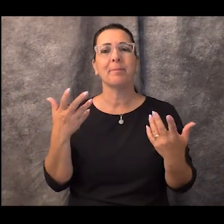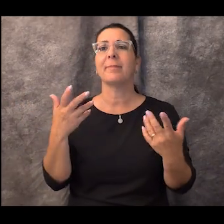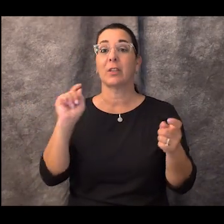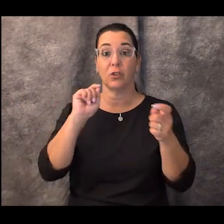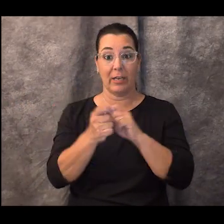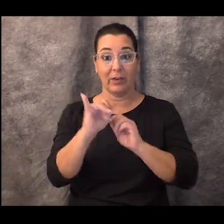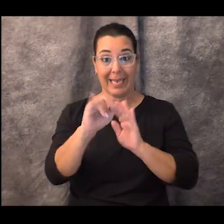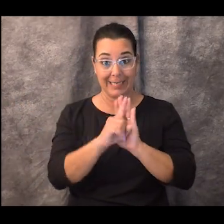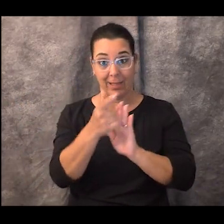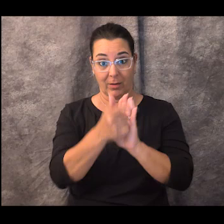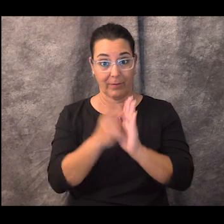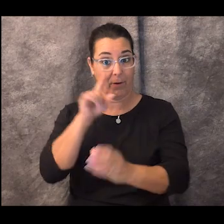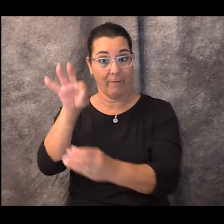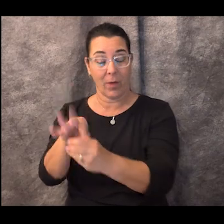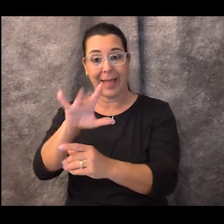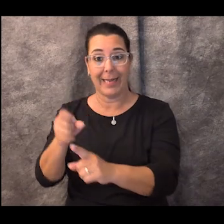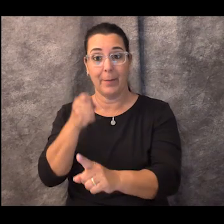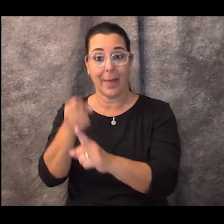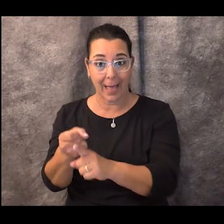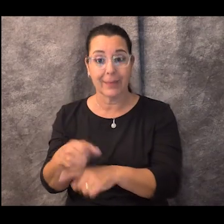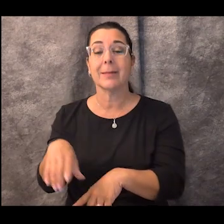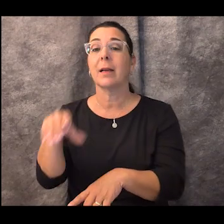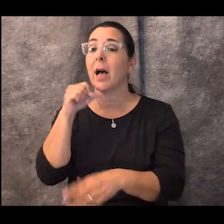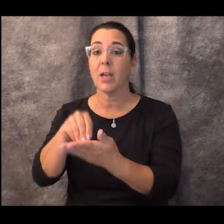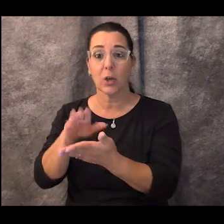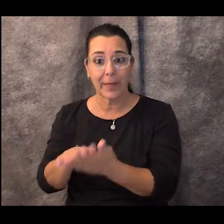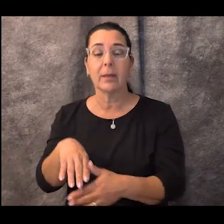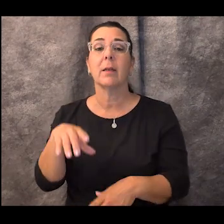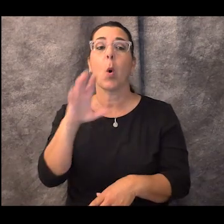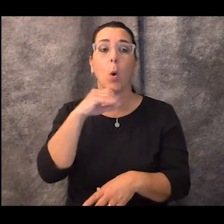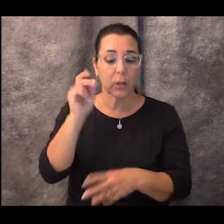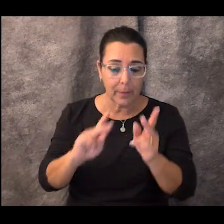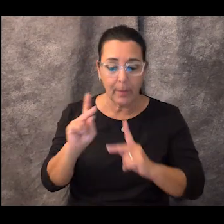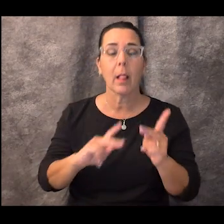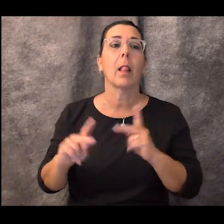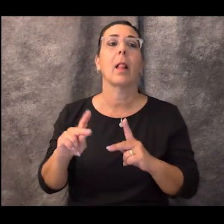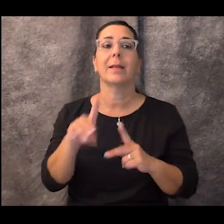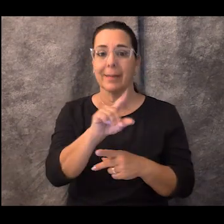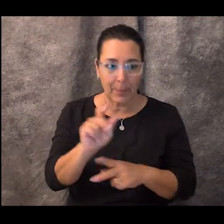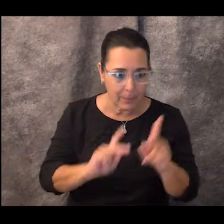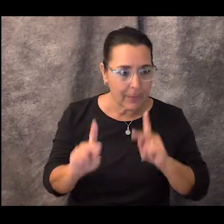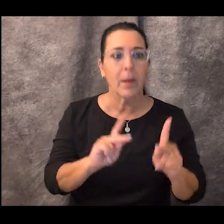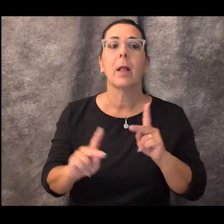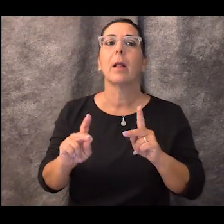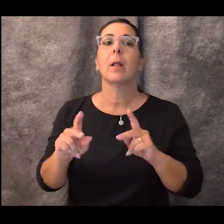it impacts disabled folks. It impacts older voters. It impacts a whole bunch of folks who who,